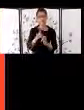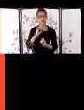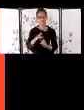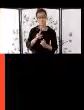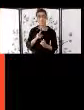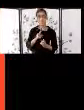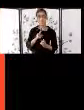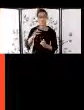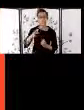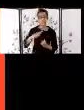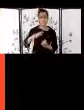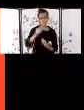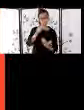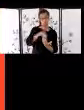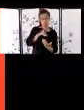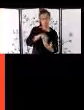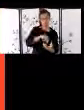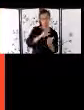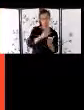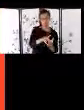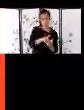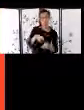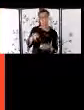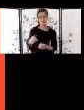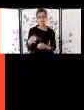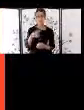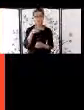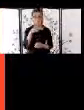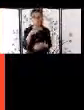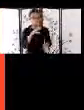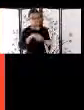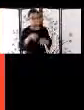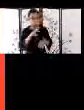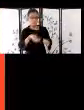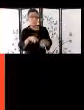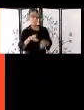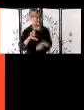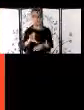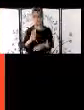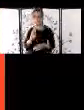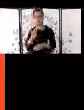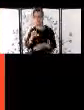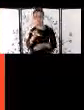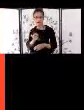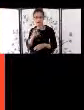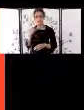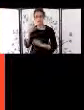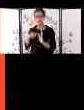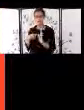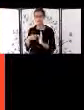be navigating personal bias around things like taste, aesthetic and processes and focus